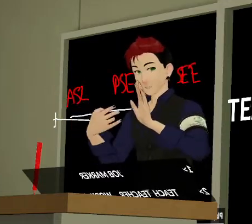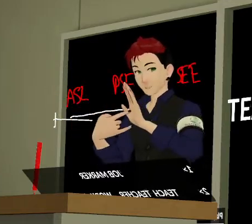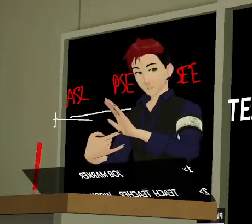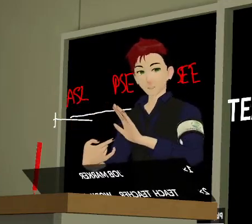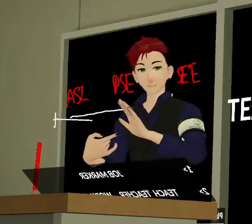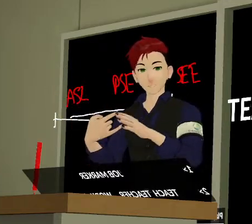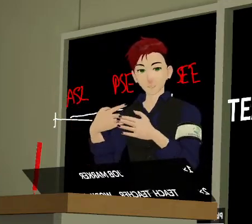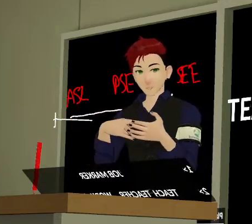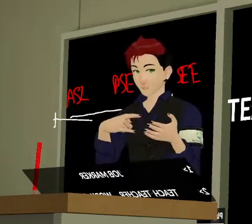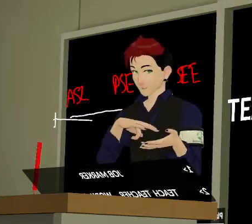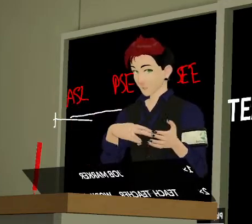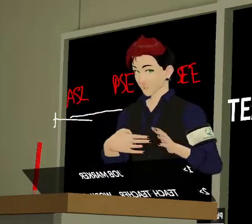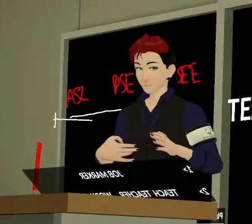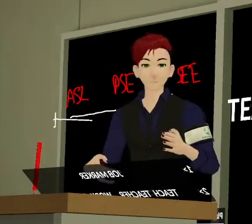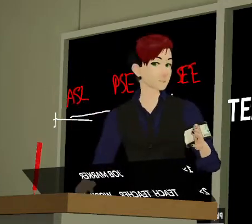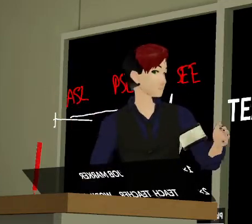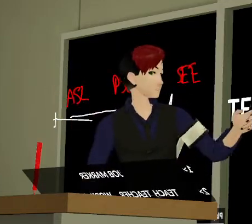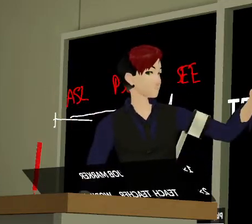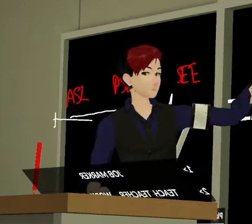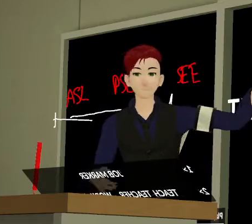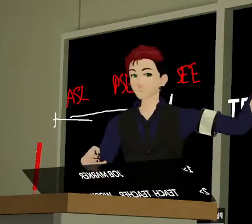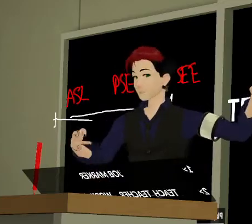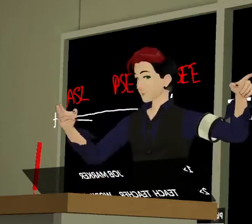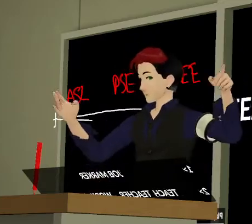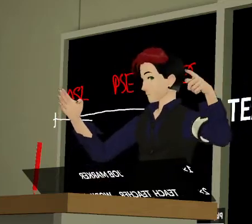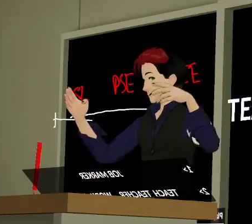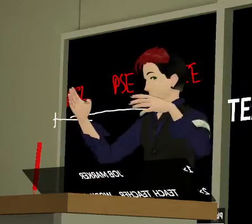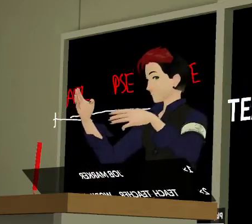clearly show what this means so